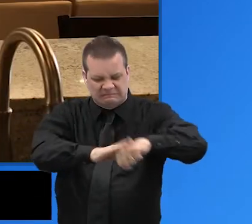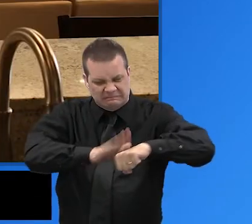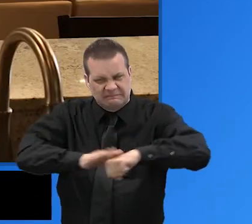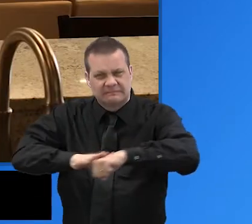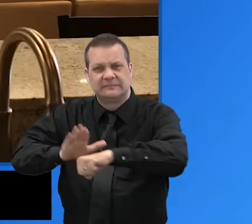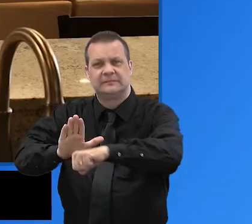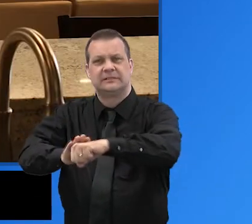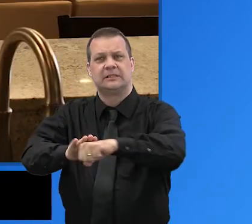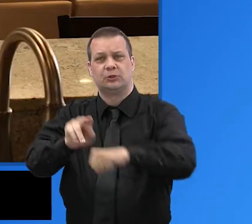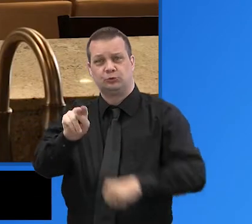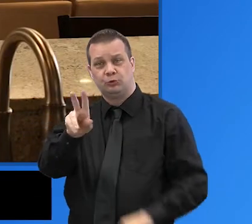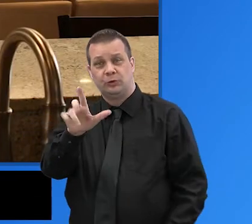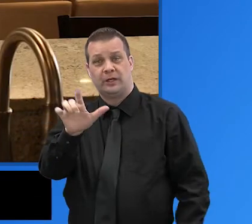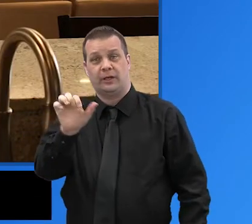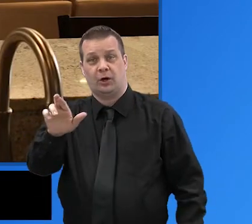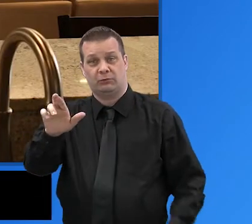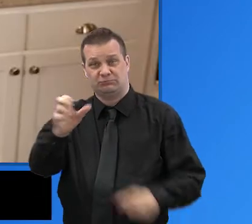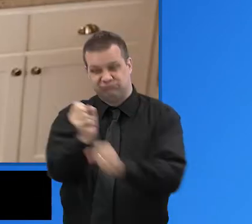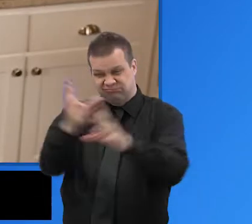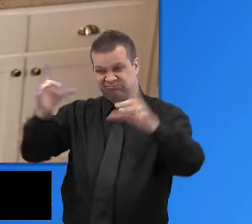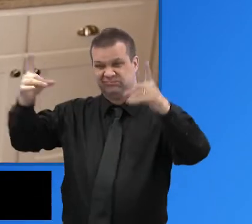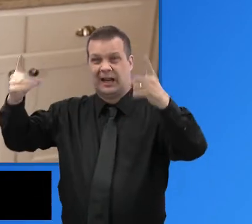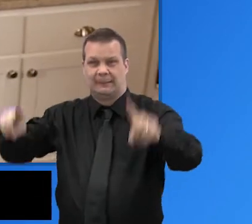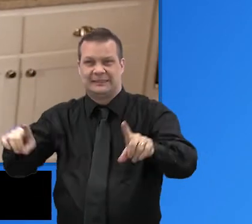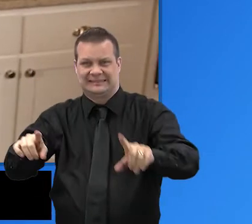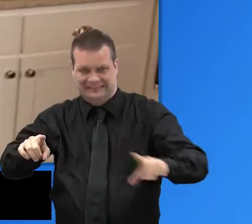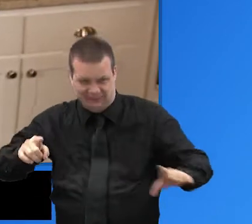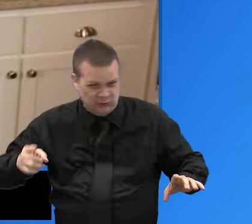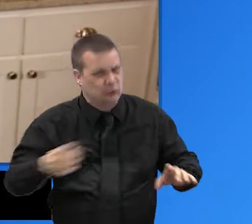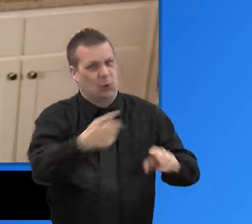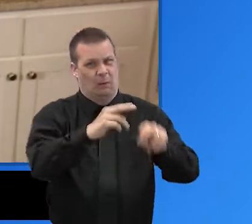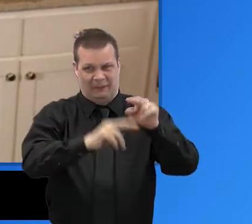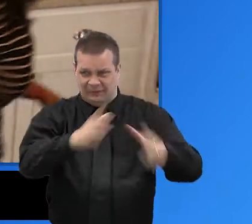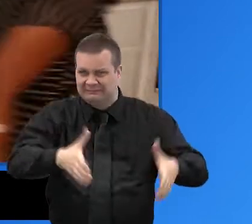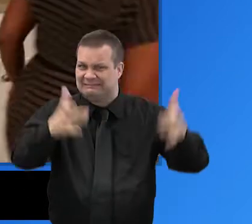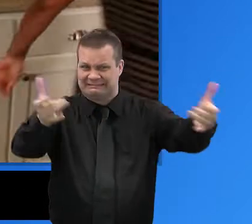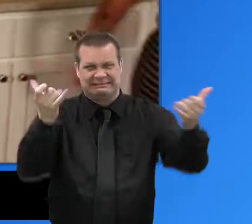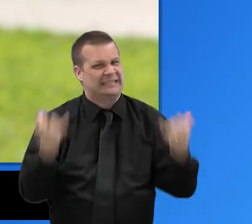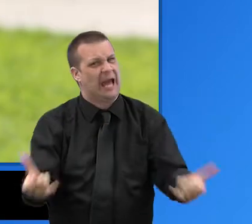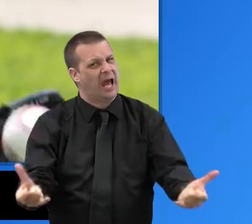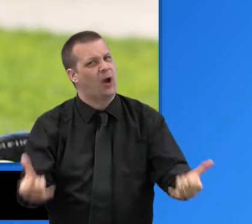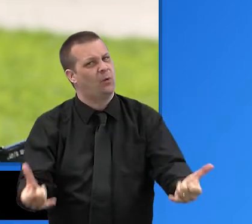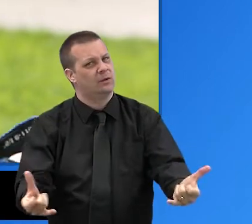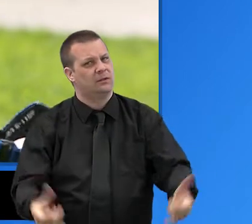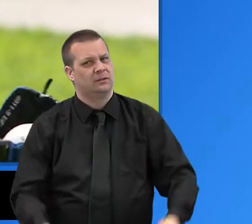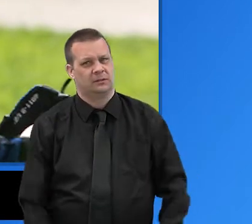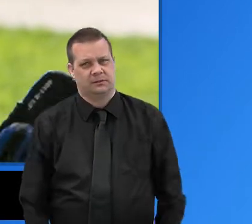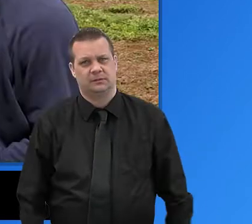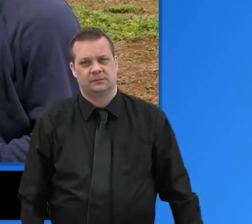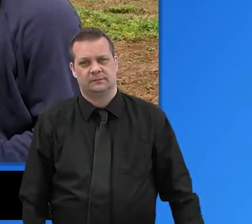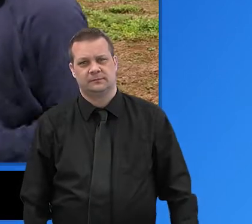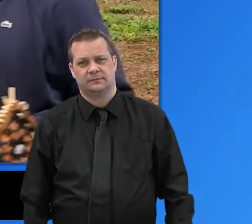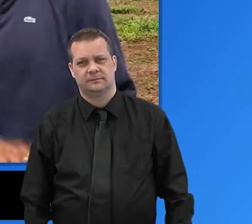We believe a nuclear explosion has occurred. Get inside a stable building immediately. There you go.